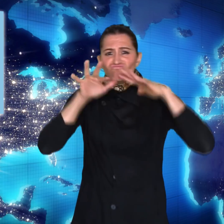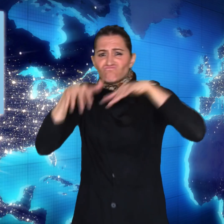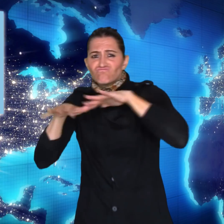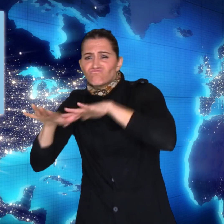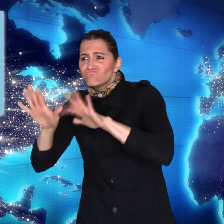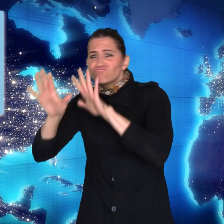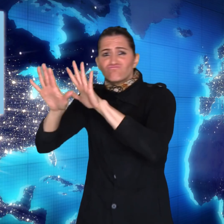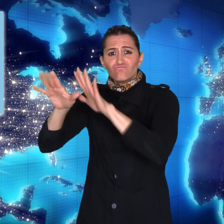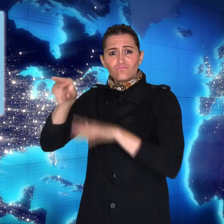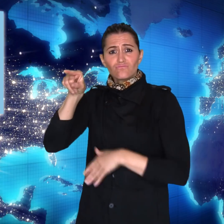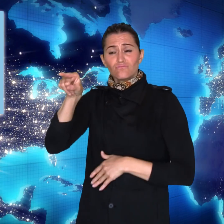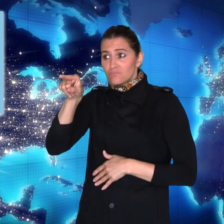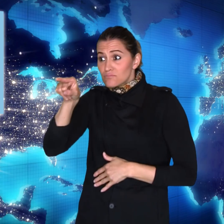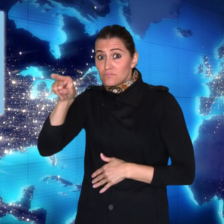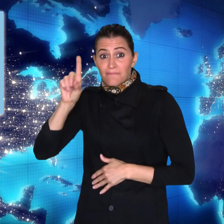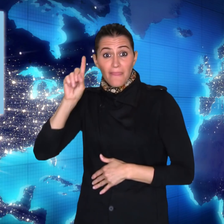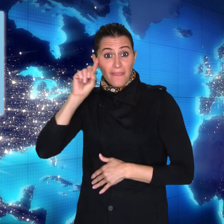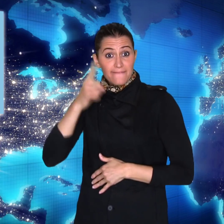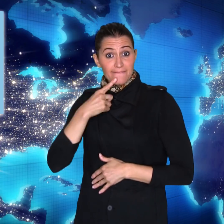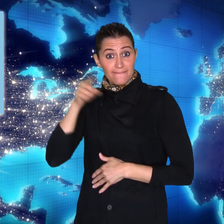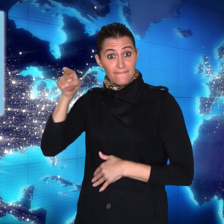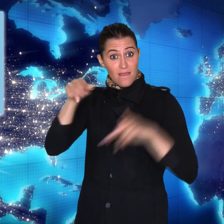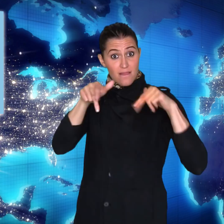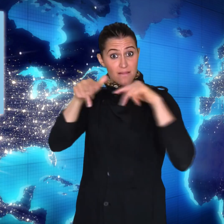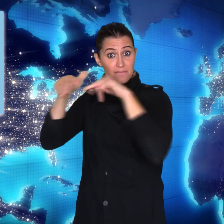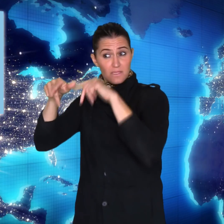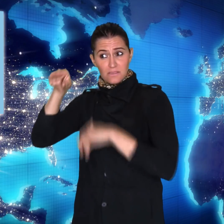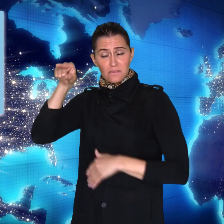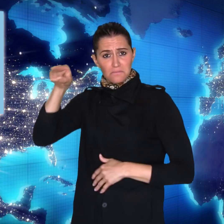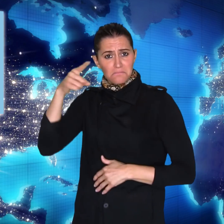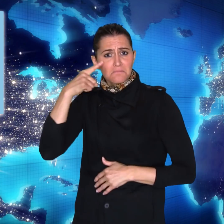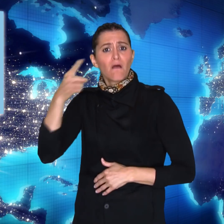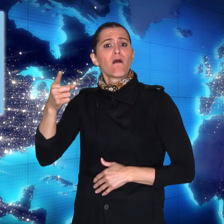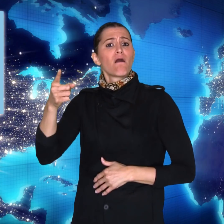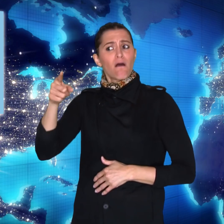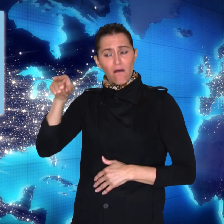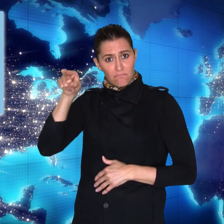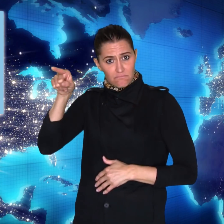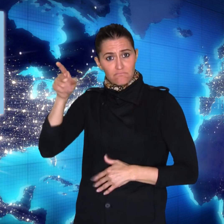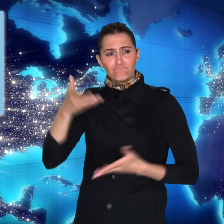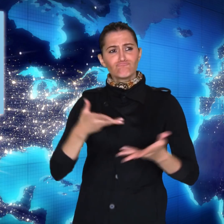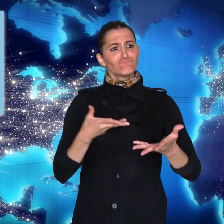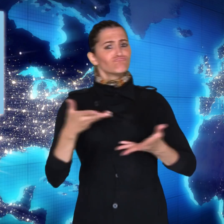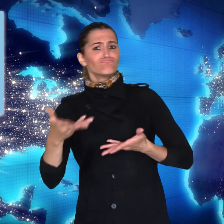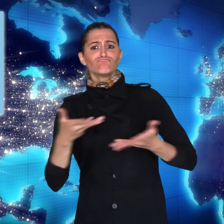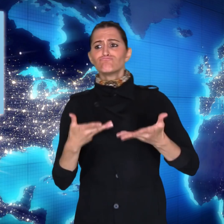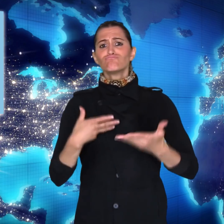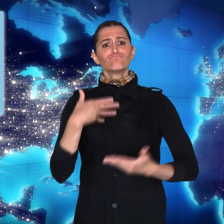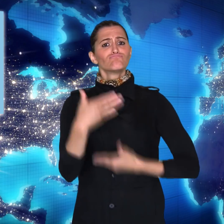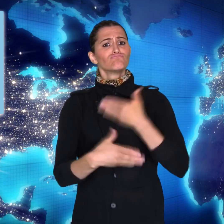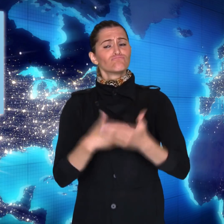A veterinarian in the American state of